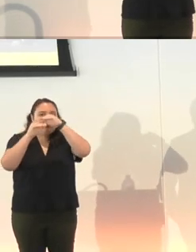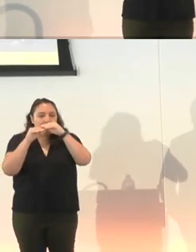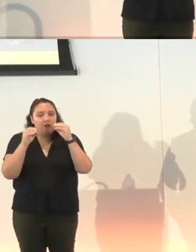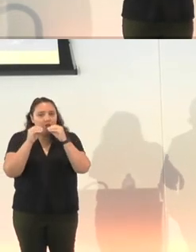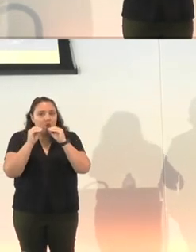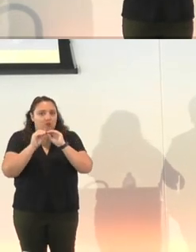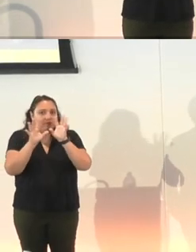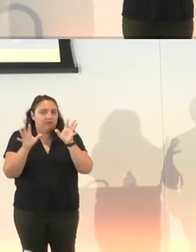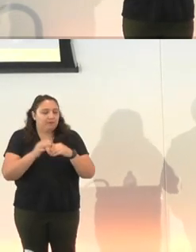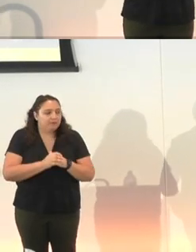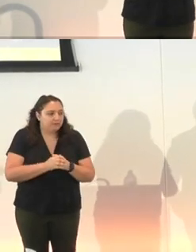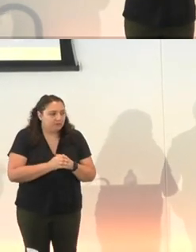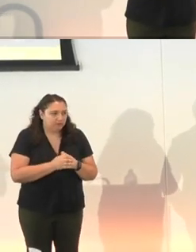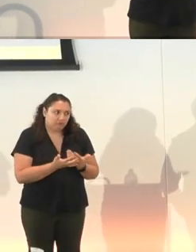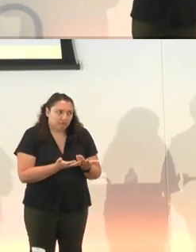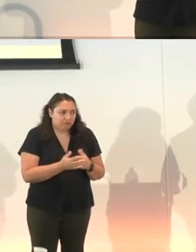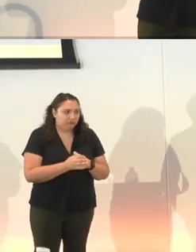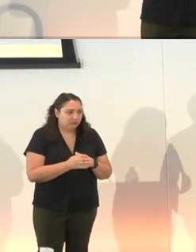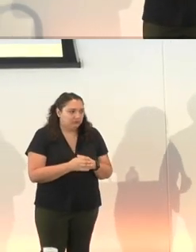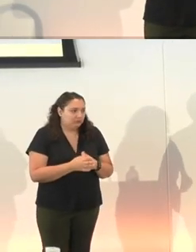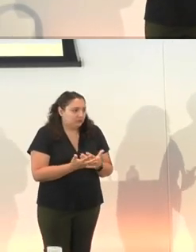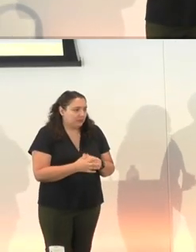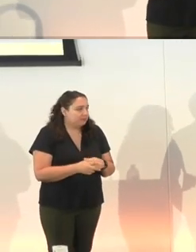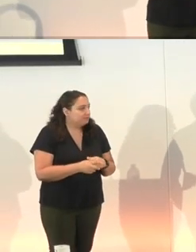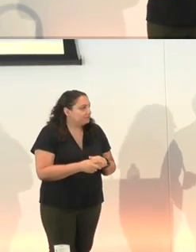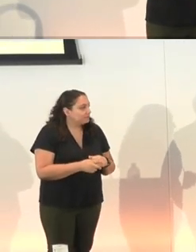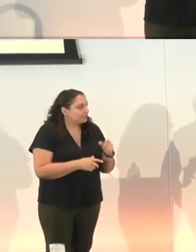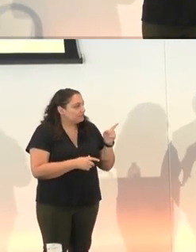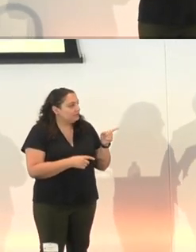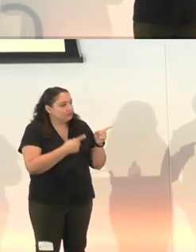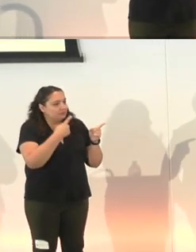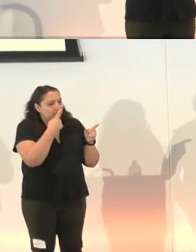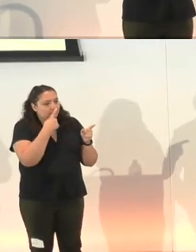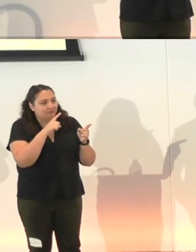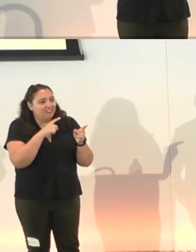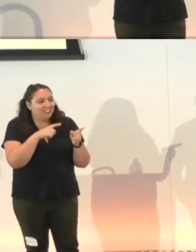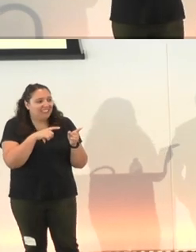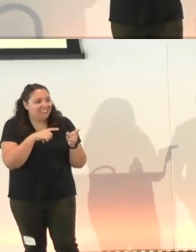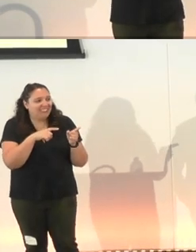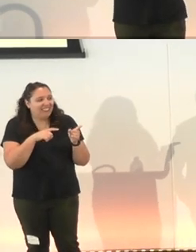Greg: I wonder if you could clarify little bit about the ways in which VERA -- you see